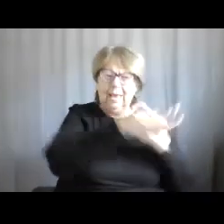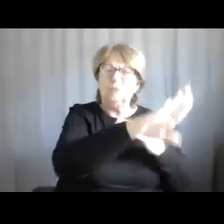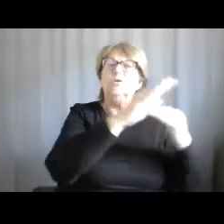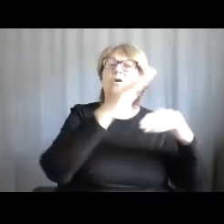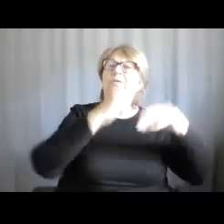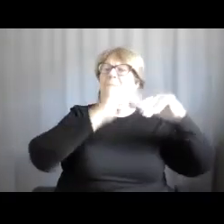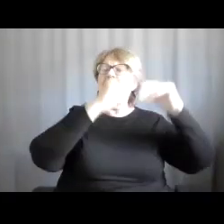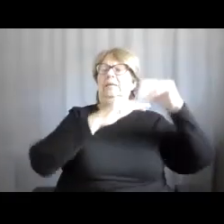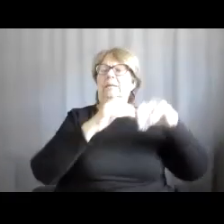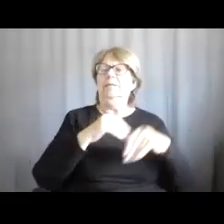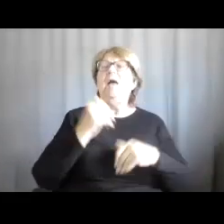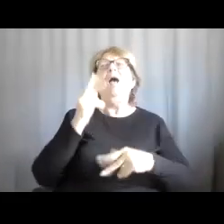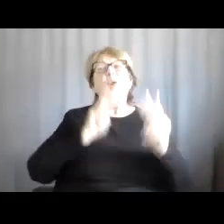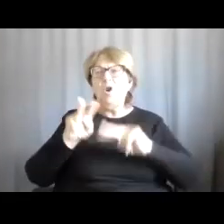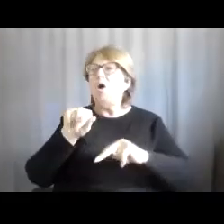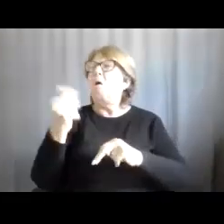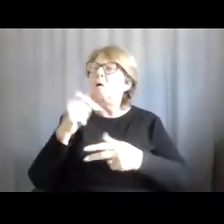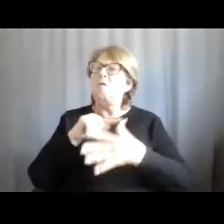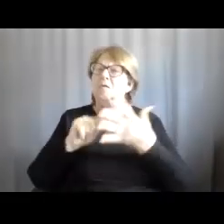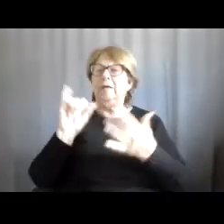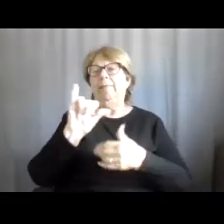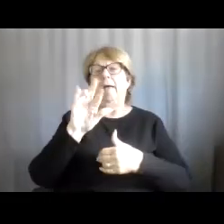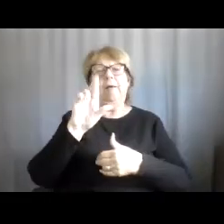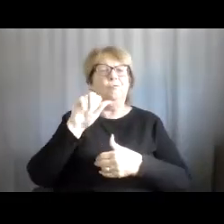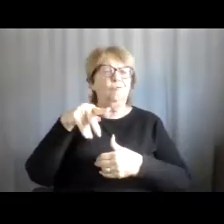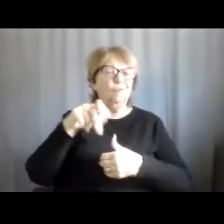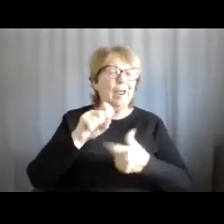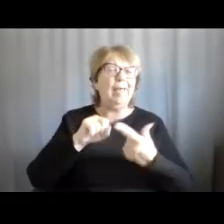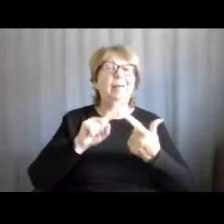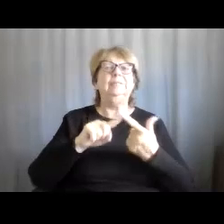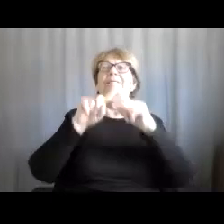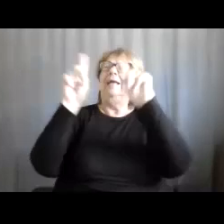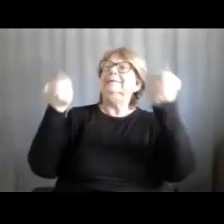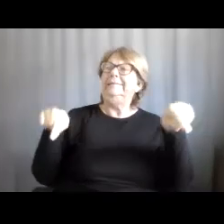few other items like ramps and signage for code compliance.